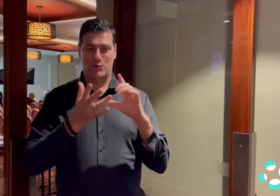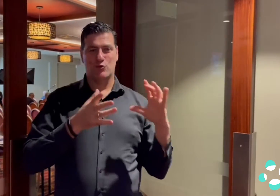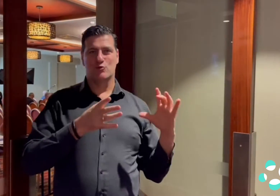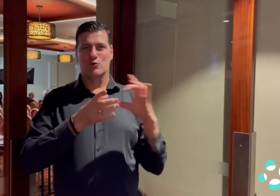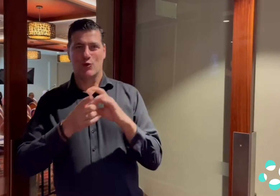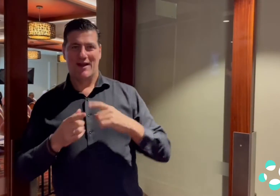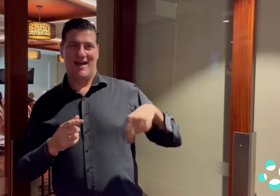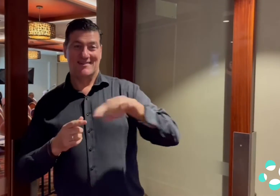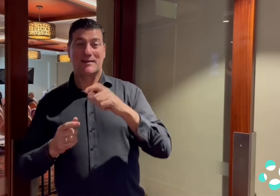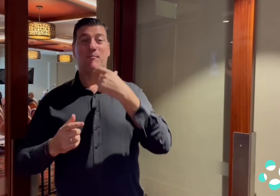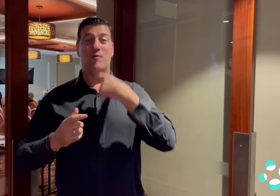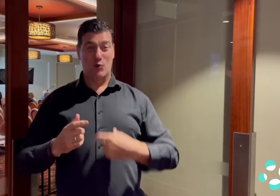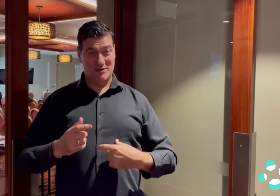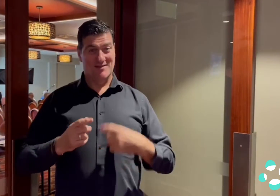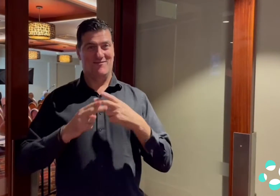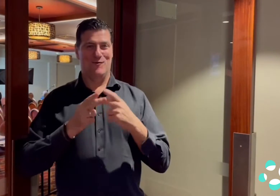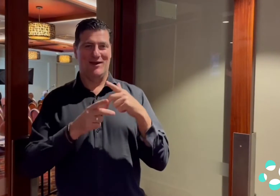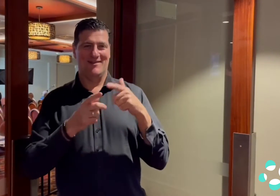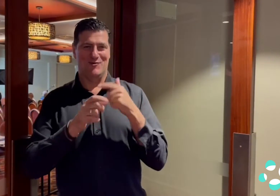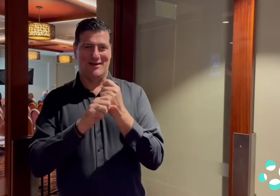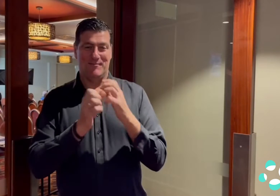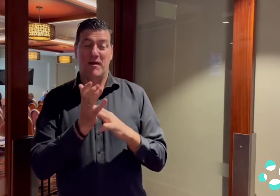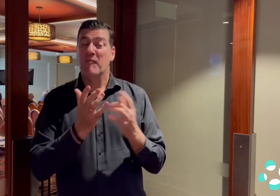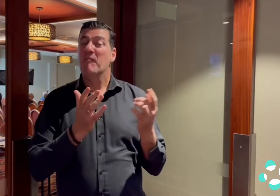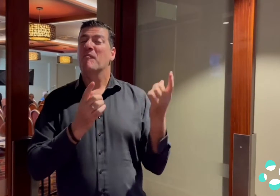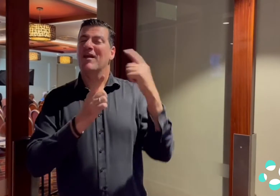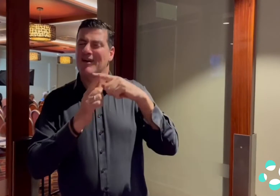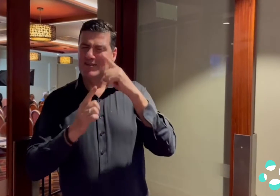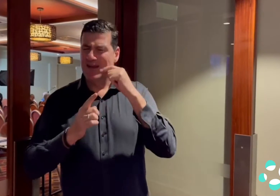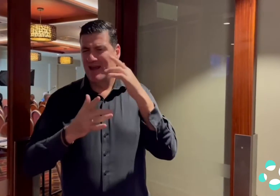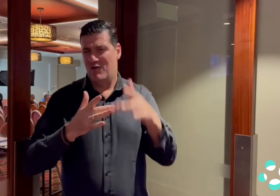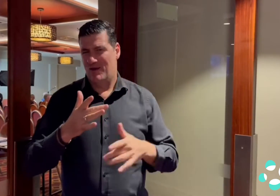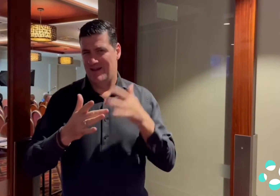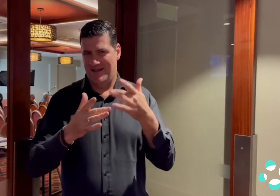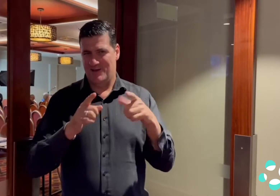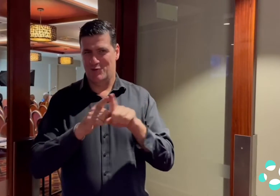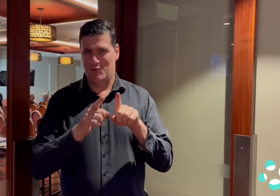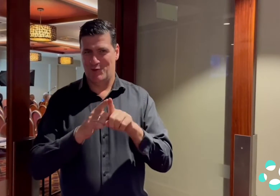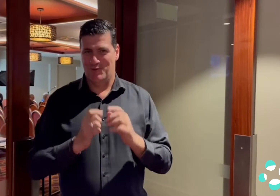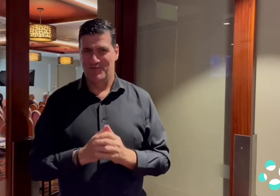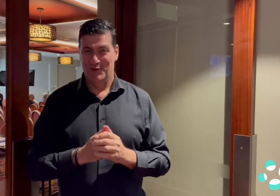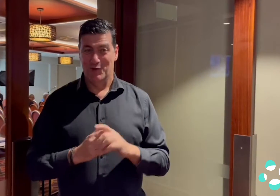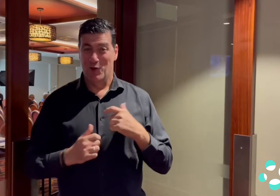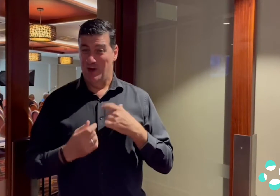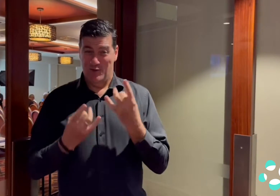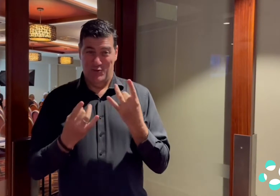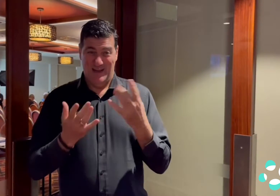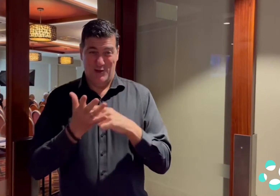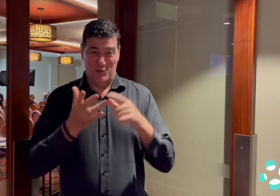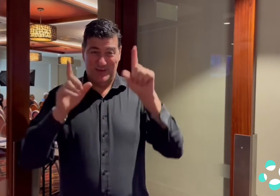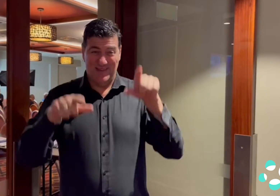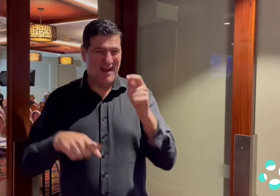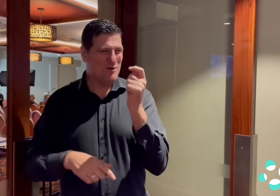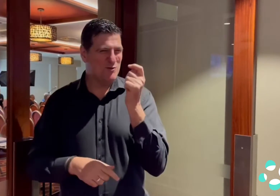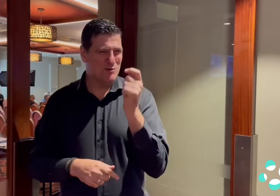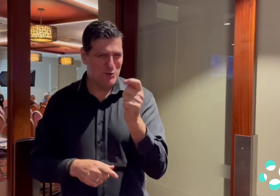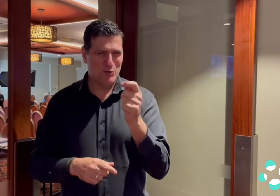to join us in person for the AGM as well as virtually. We're just about to start.